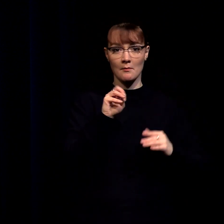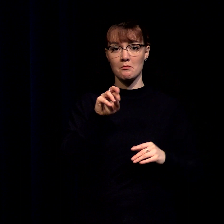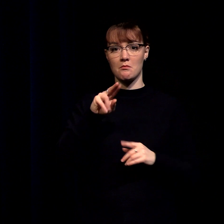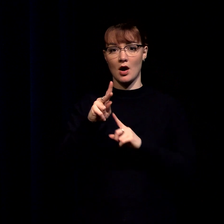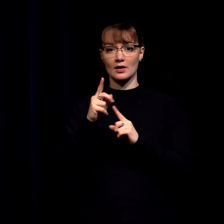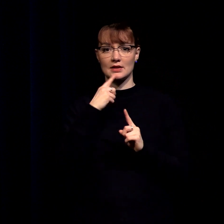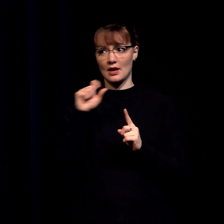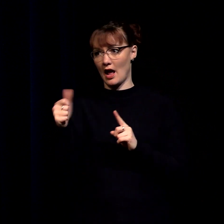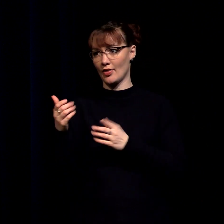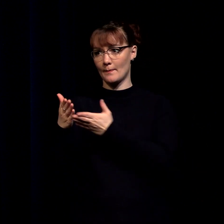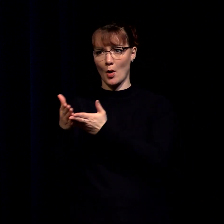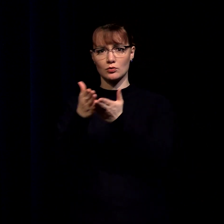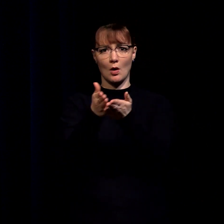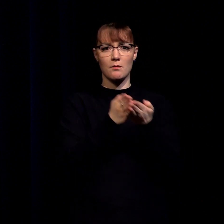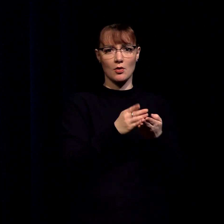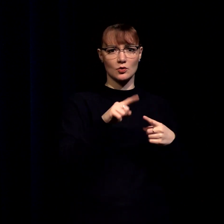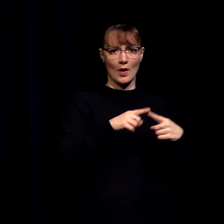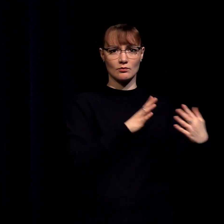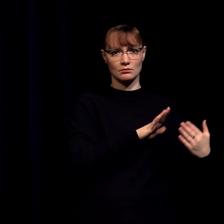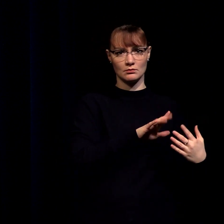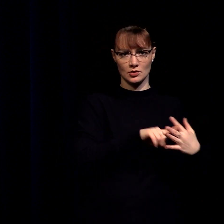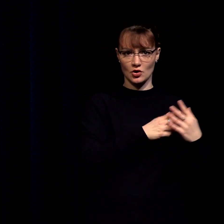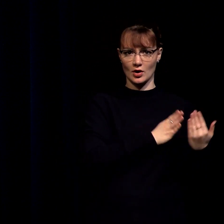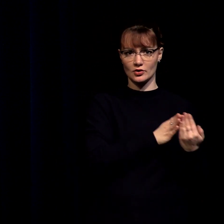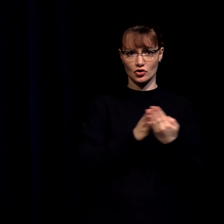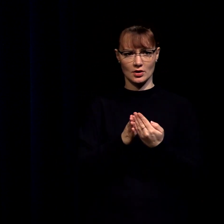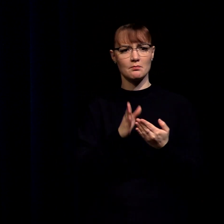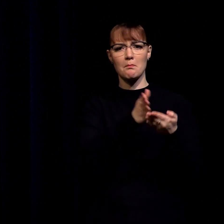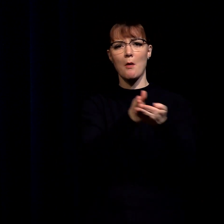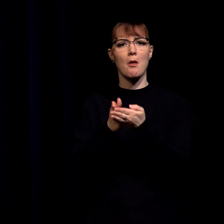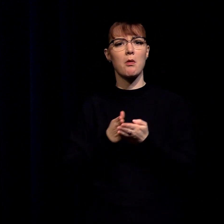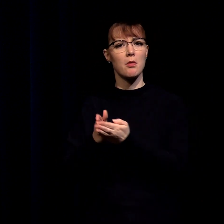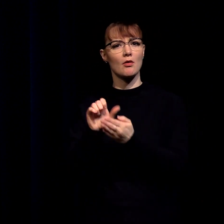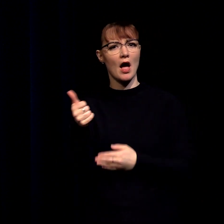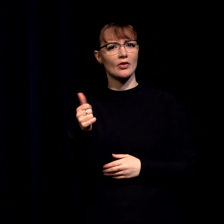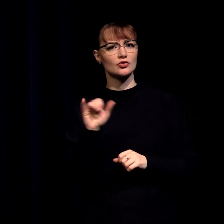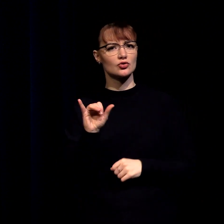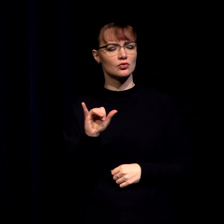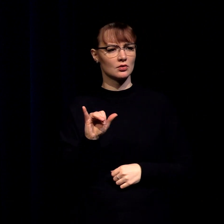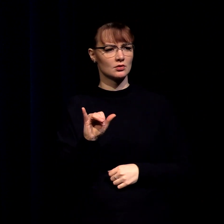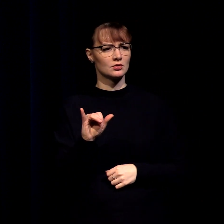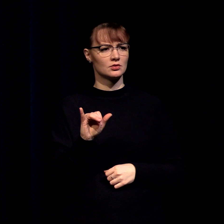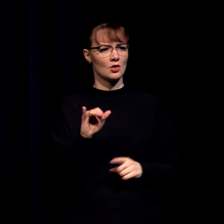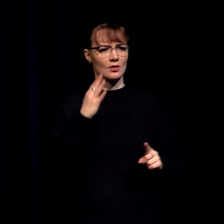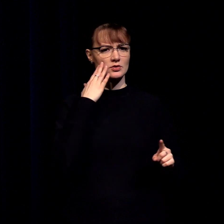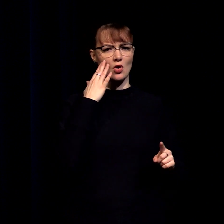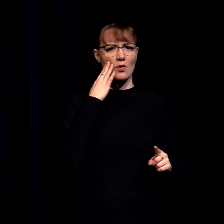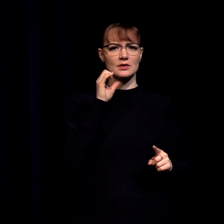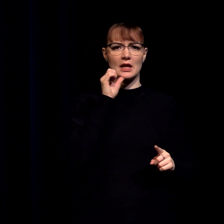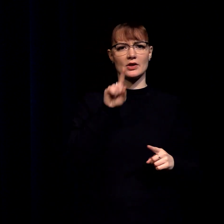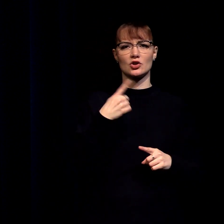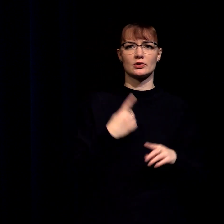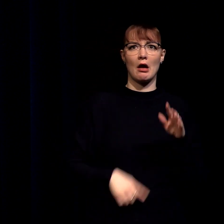fishing boats out there when they left. And because of that, we know that this isn't just something that came up that they